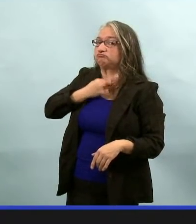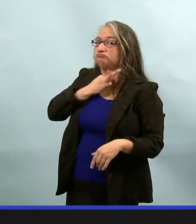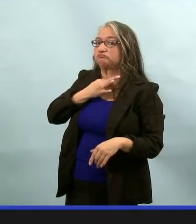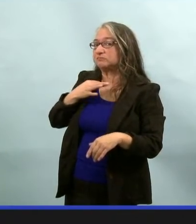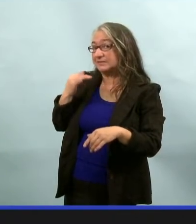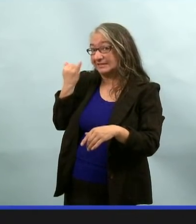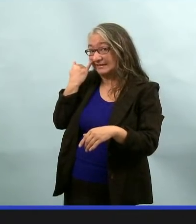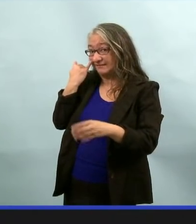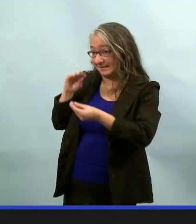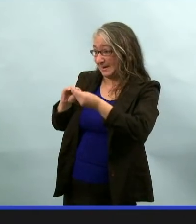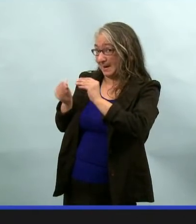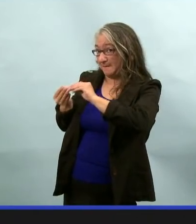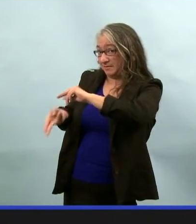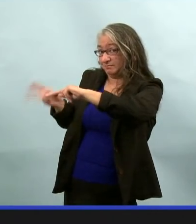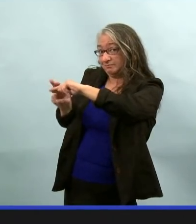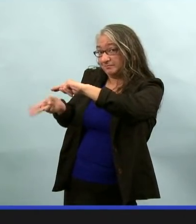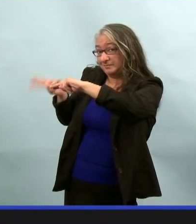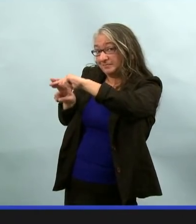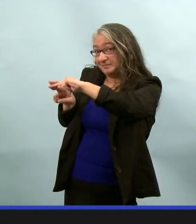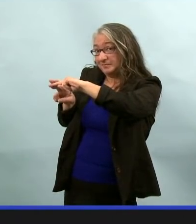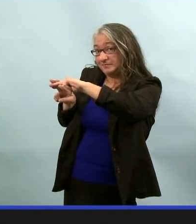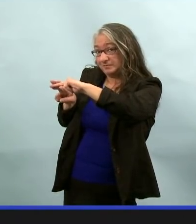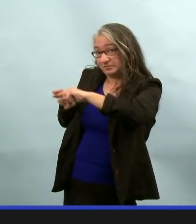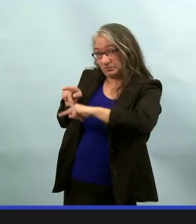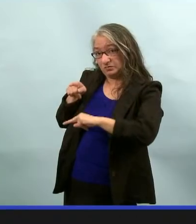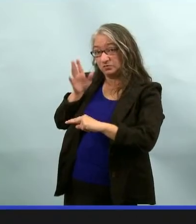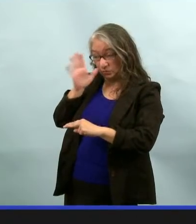you start thinking about changing restrictions either regionally or even provincially